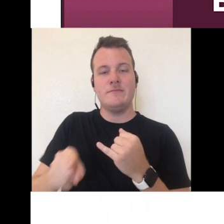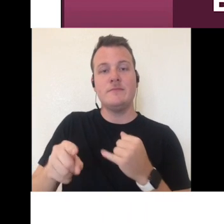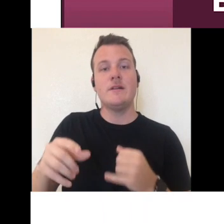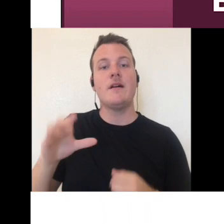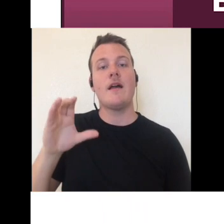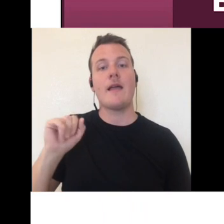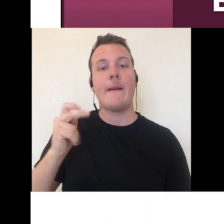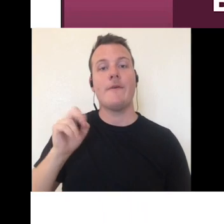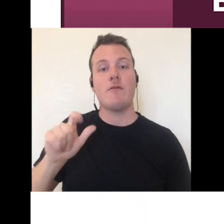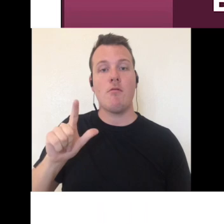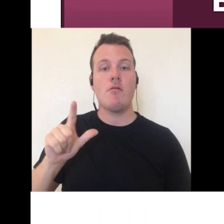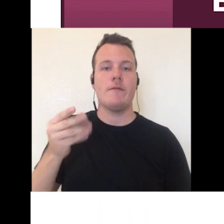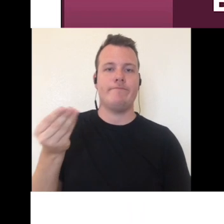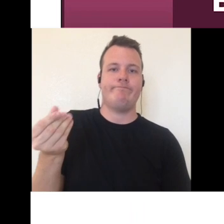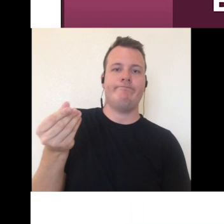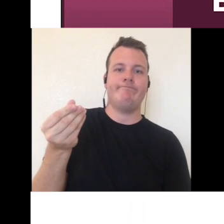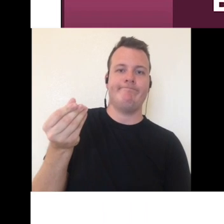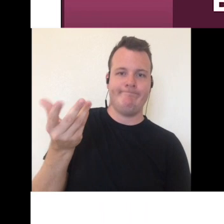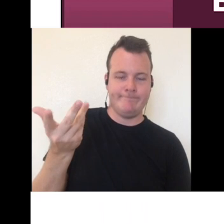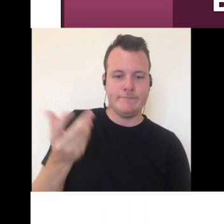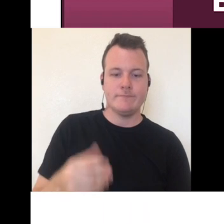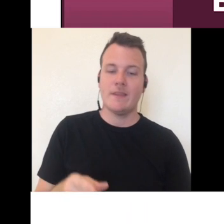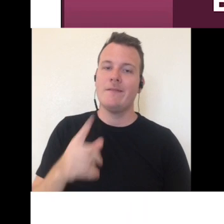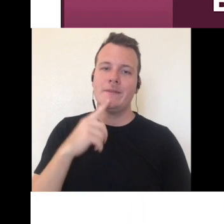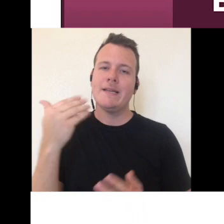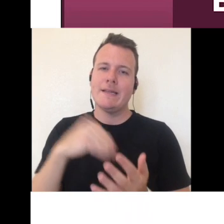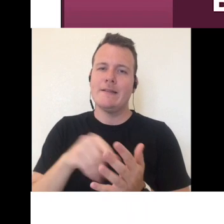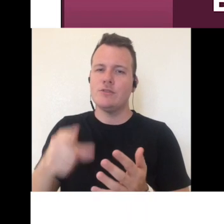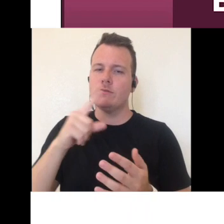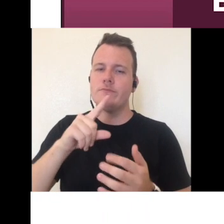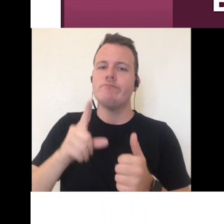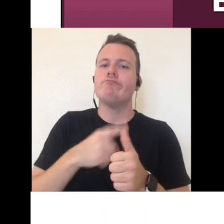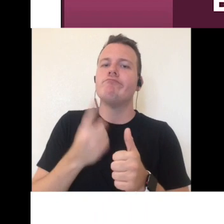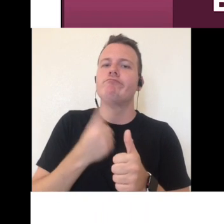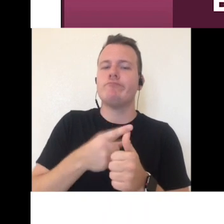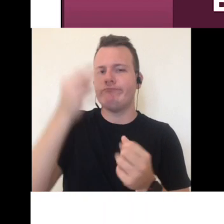one is capital. Where are we gonna define the capital, and again this is all